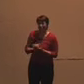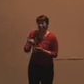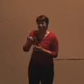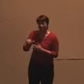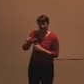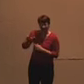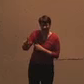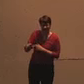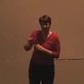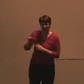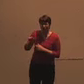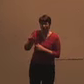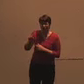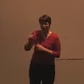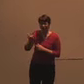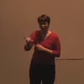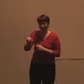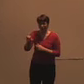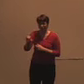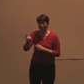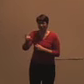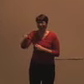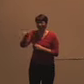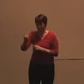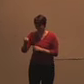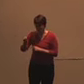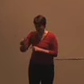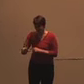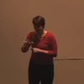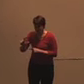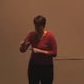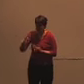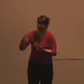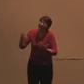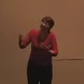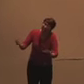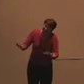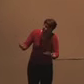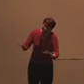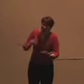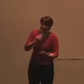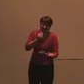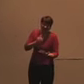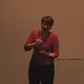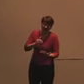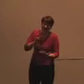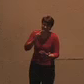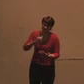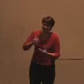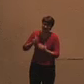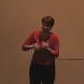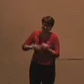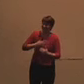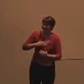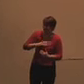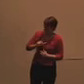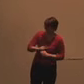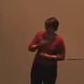is better than my library, I have to say. But anyway, yeah, you can see the many layers.